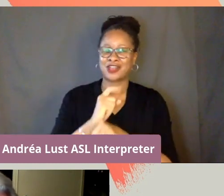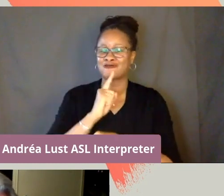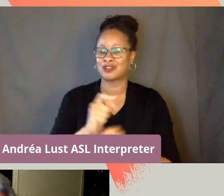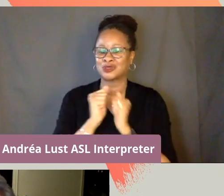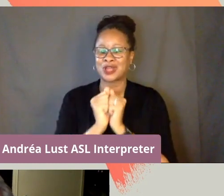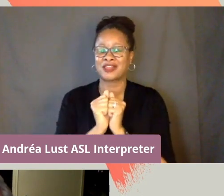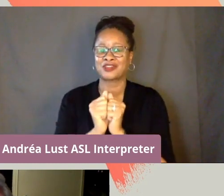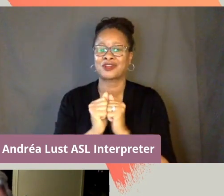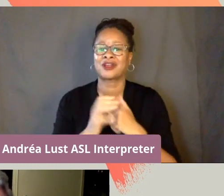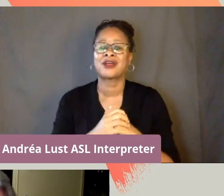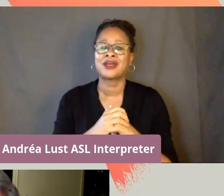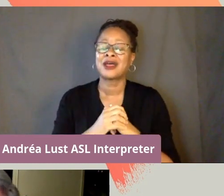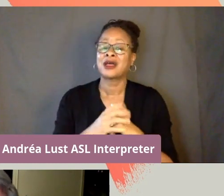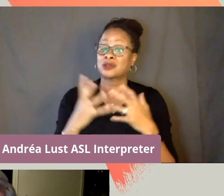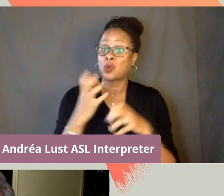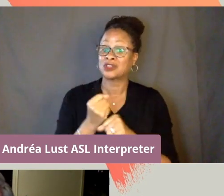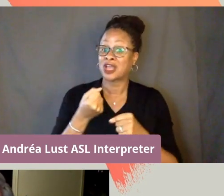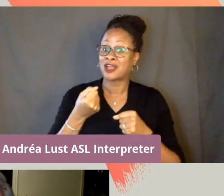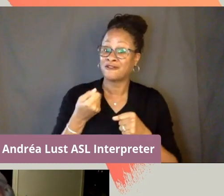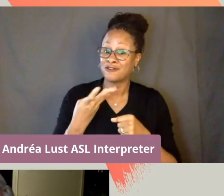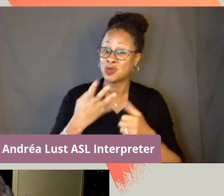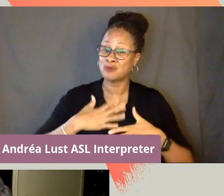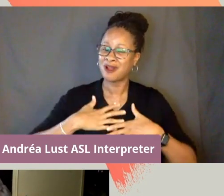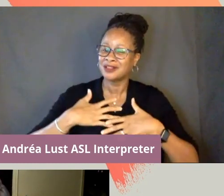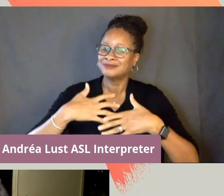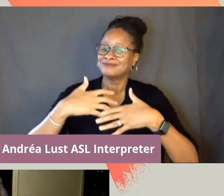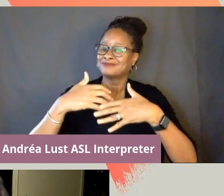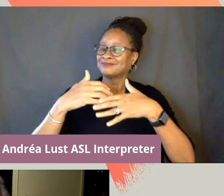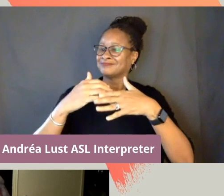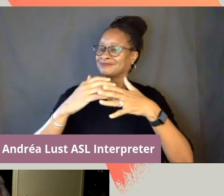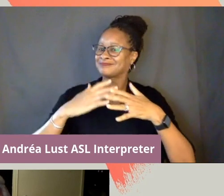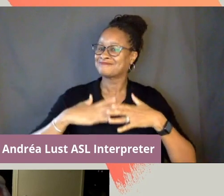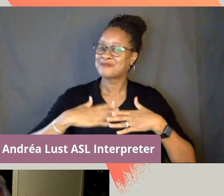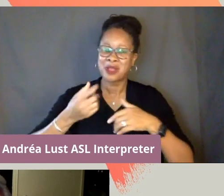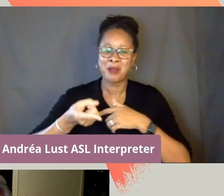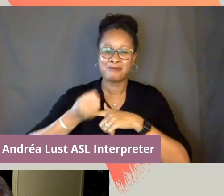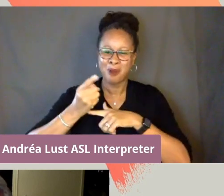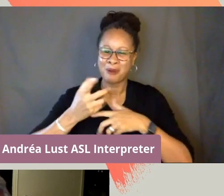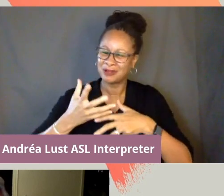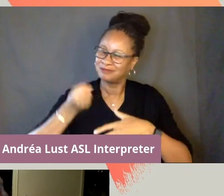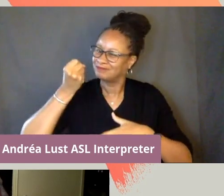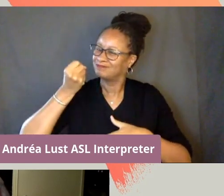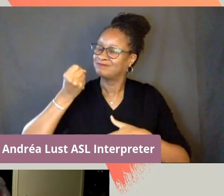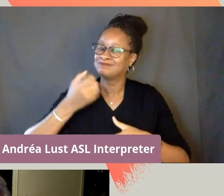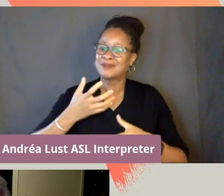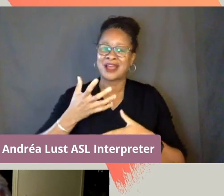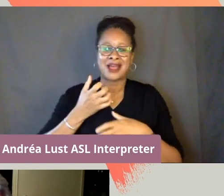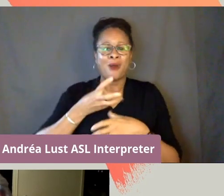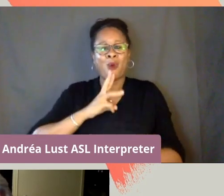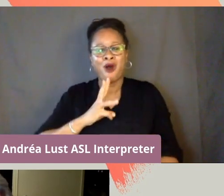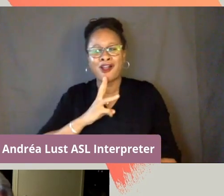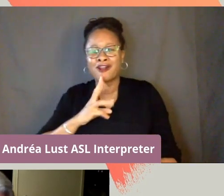if you want to just take a few breaths, take a moment, get some water--